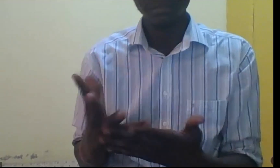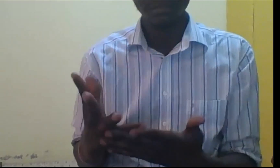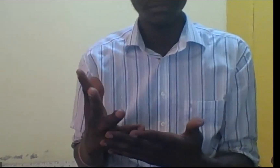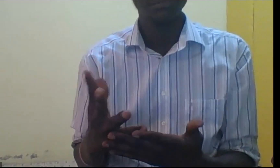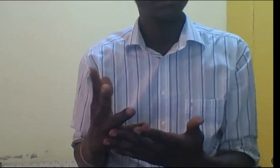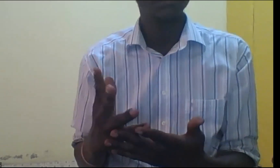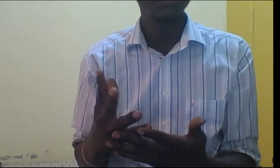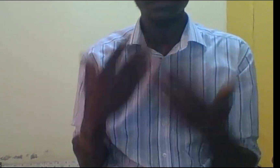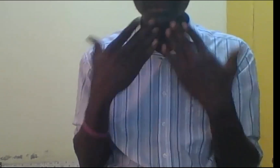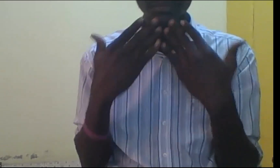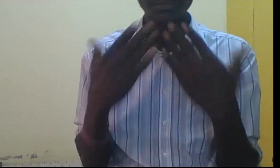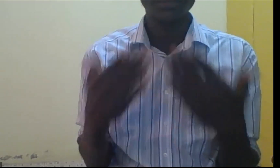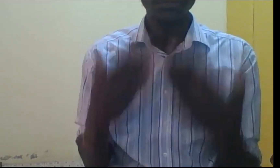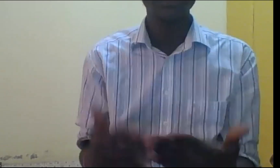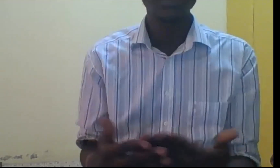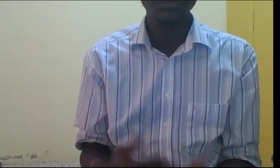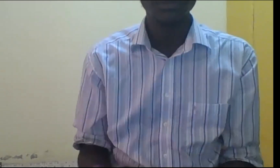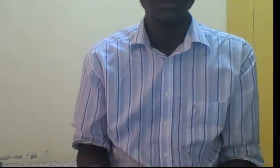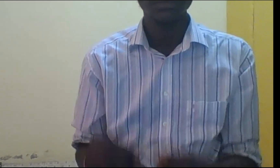Thank you very much. Speaking from room breakout room number 7.